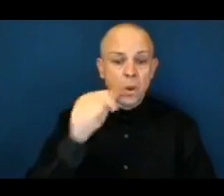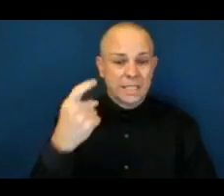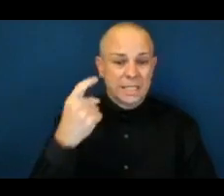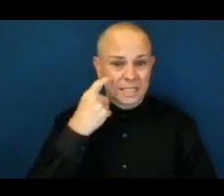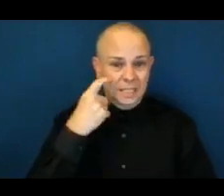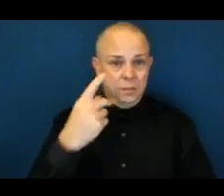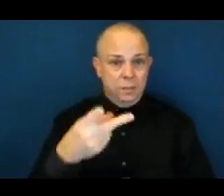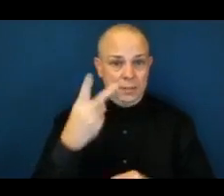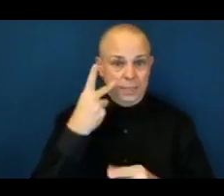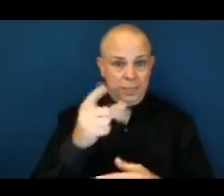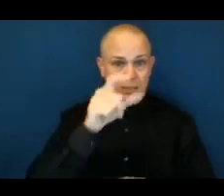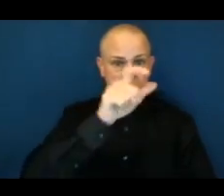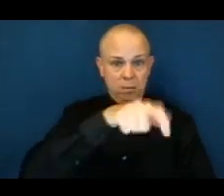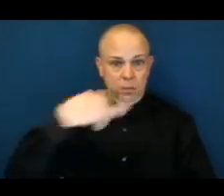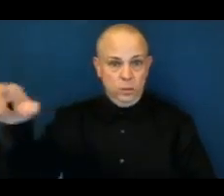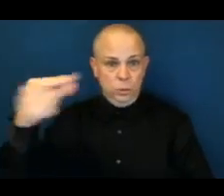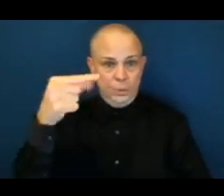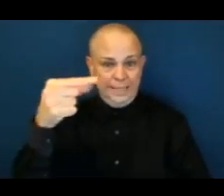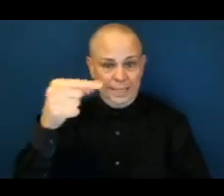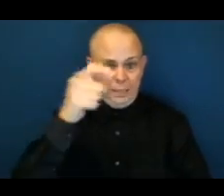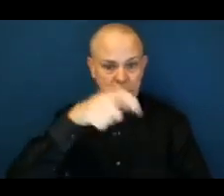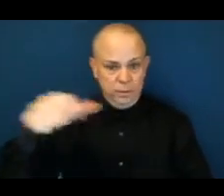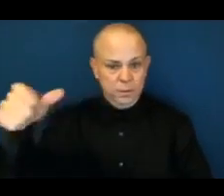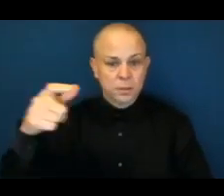very cold temperatures